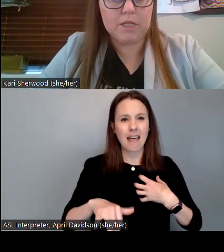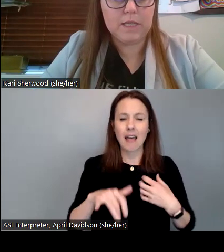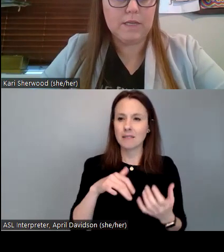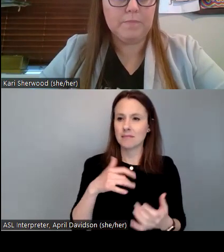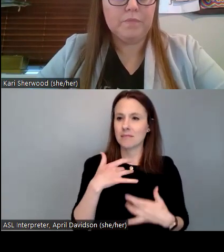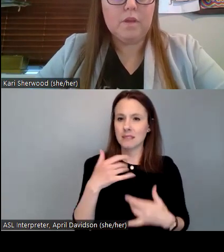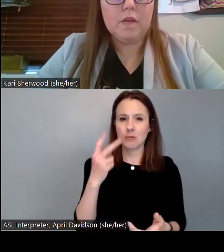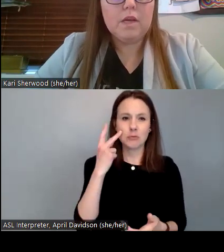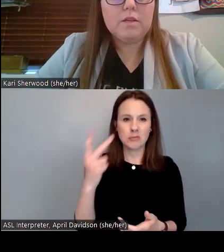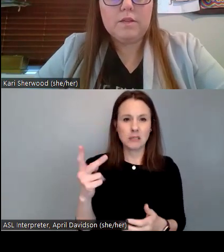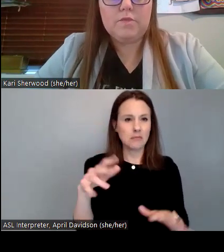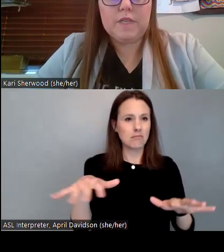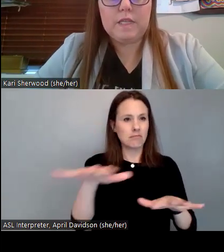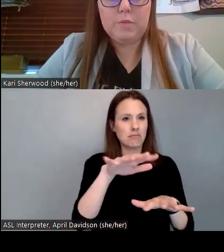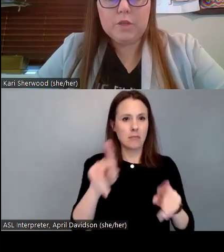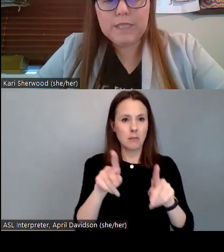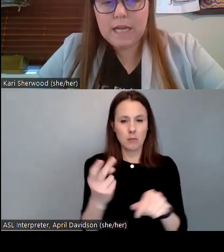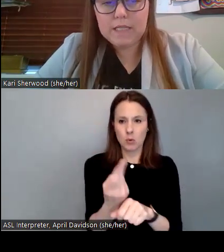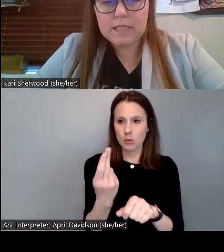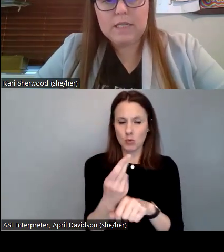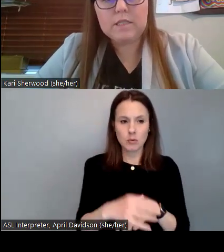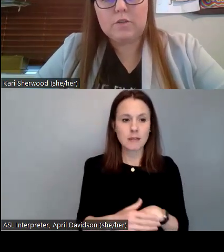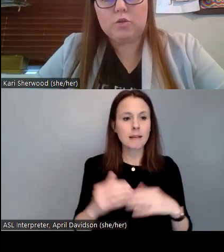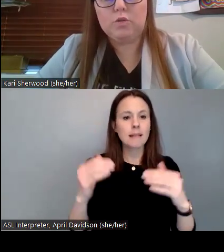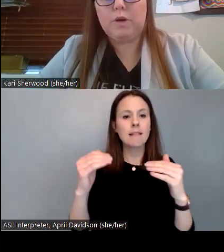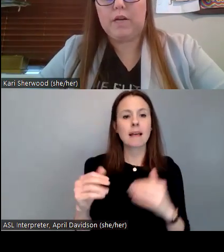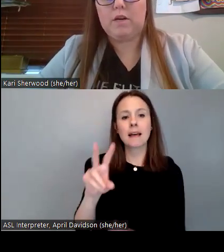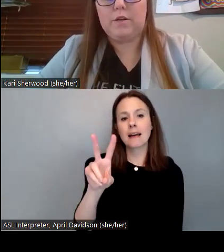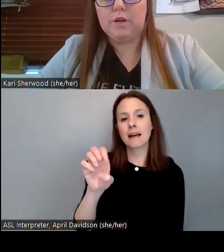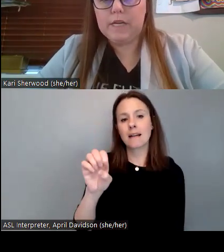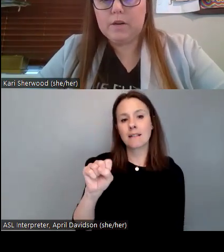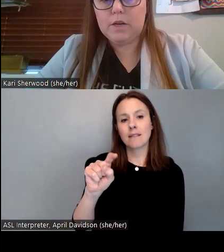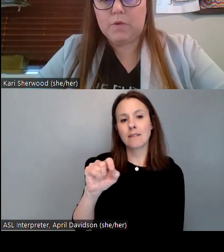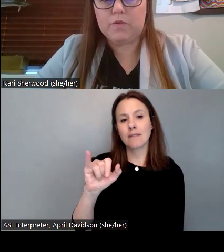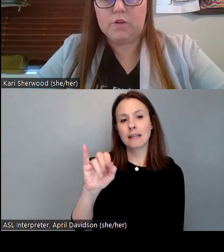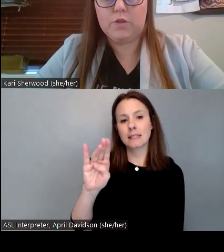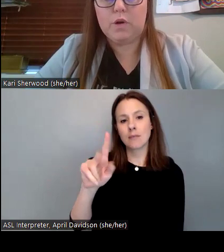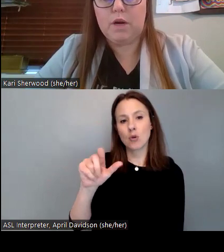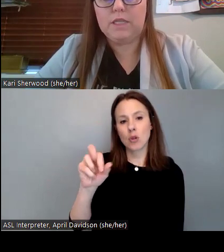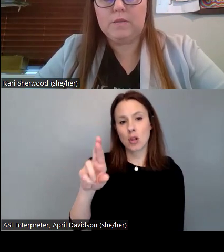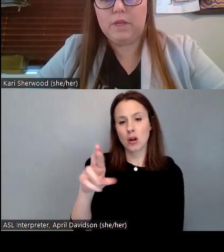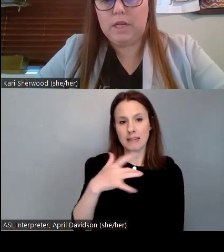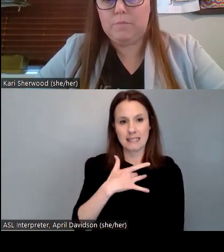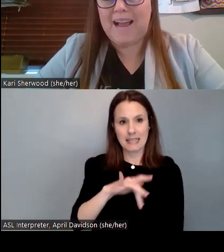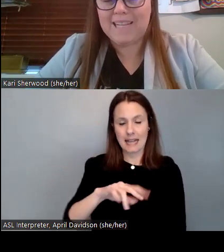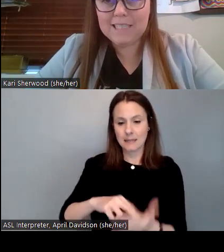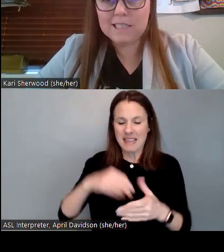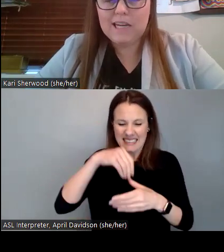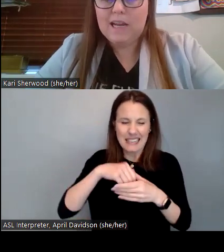public setting. The vestibular sense is controlled by our inner ear and refers to our body's ability to